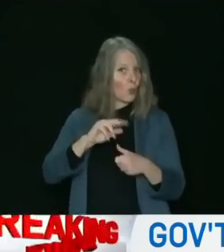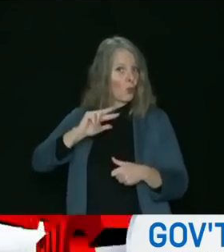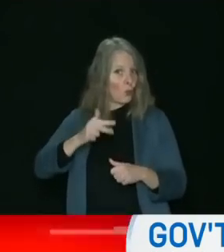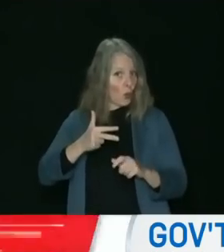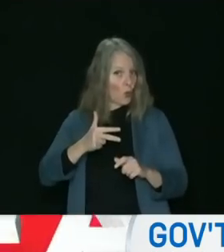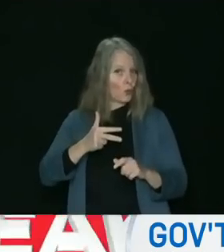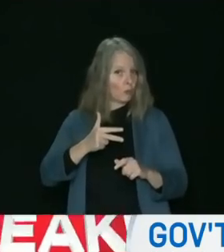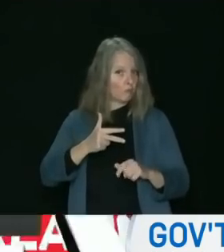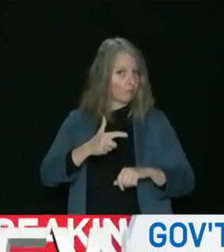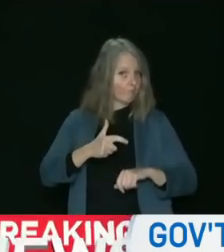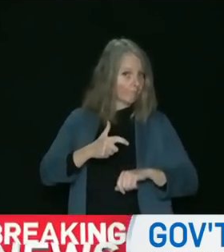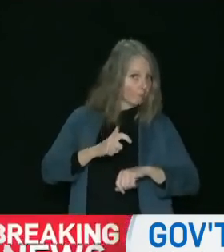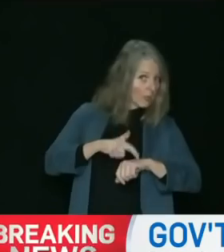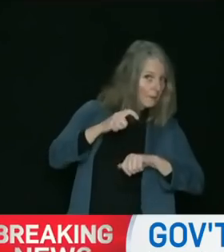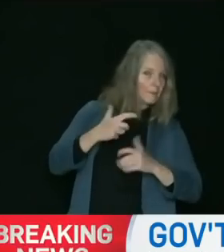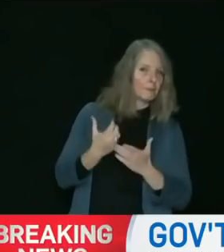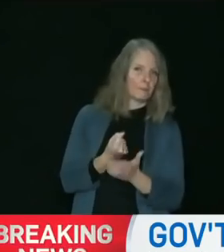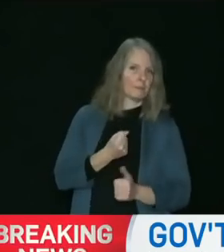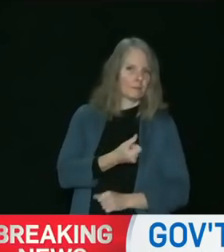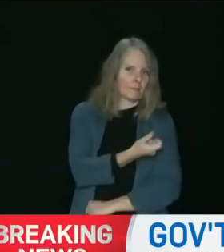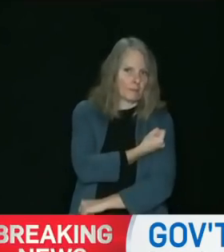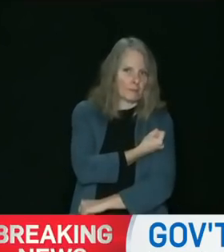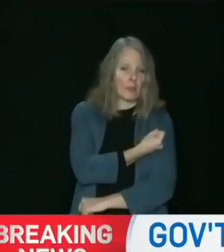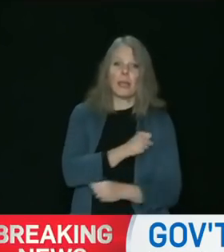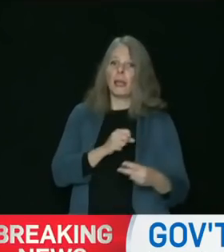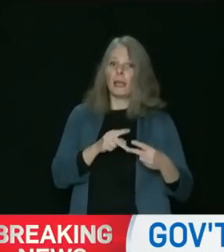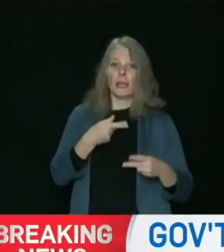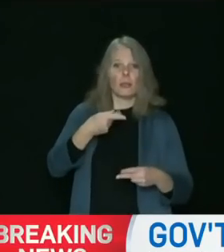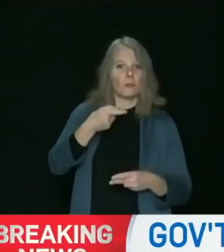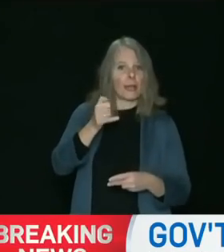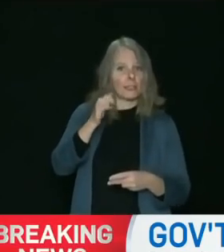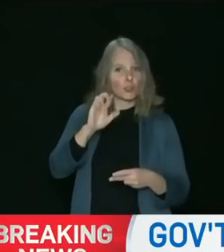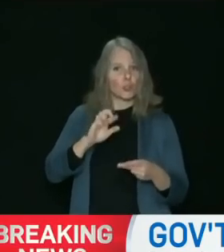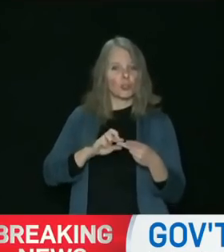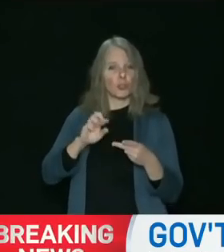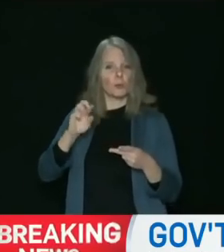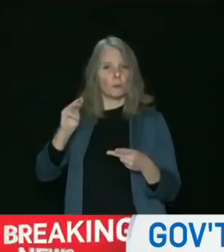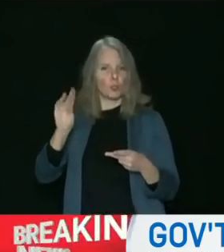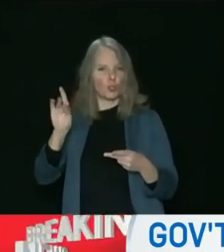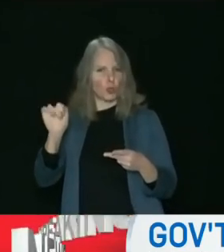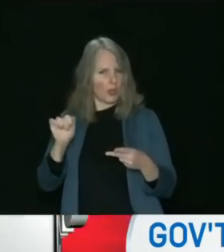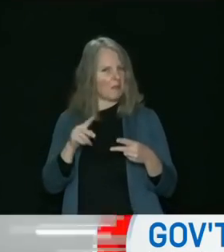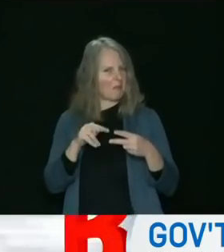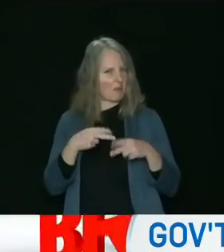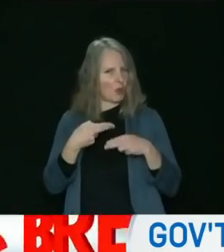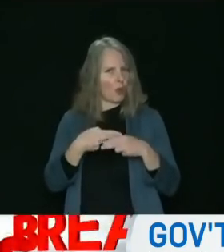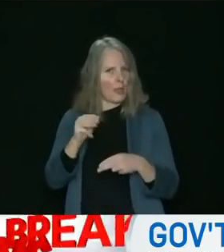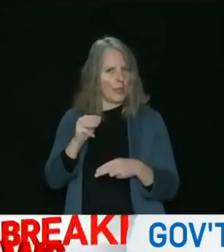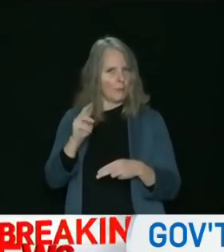DATE WITH COVID-19 -- UP TO DATE